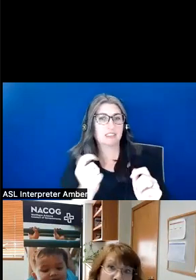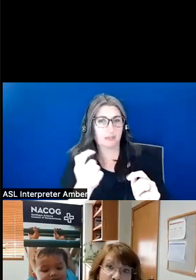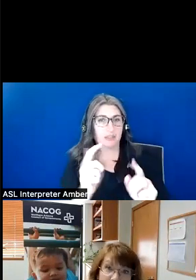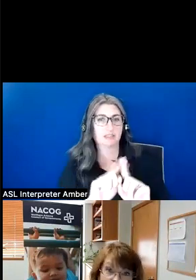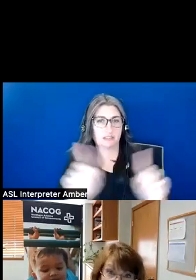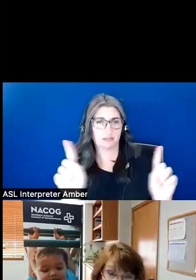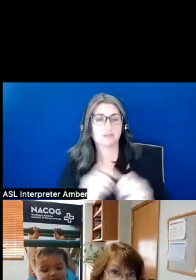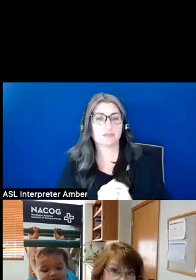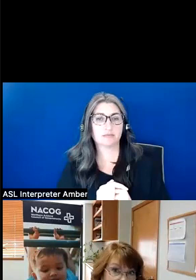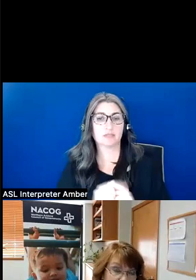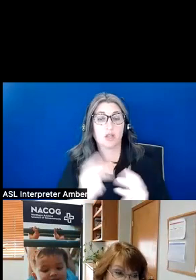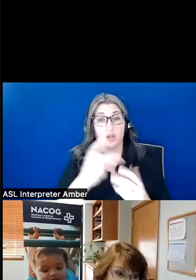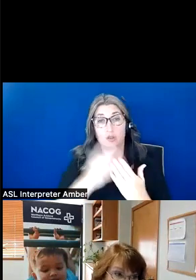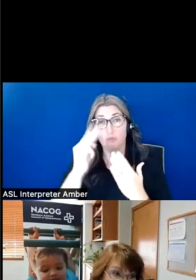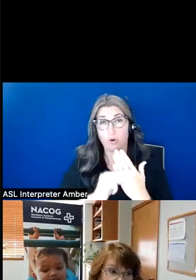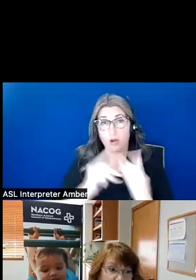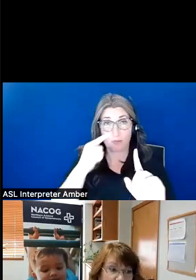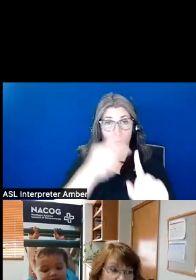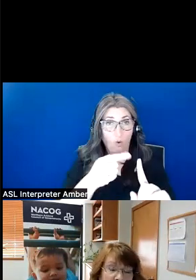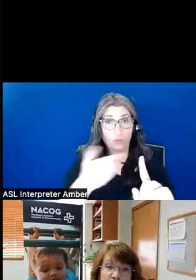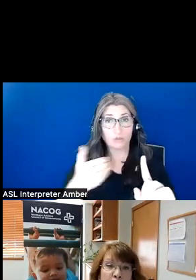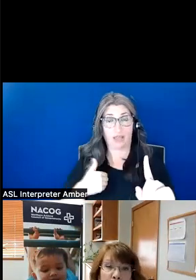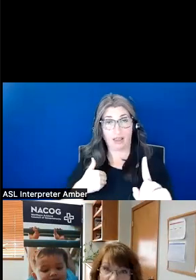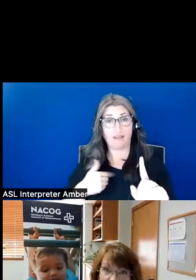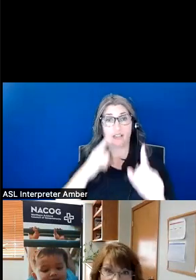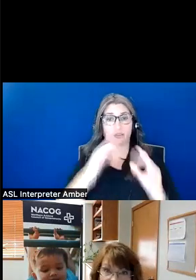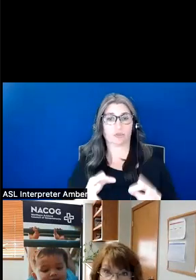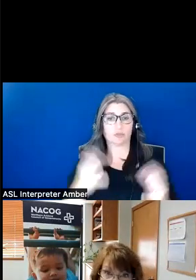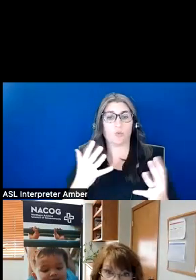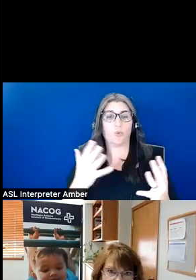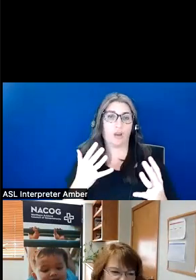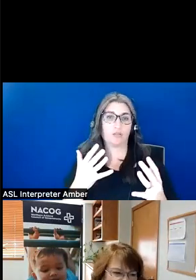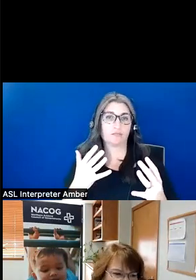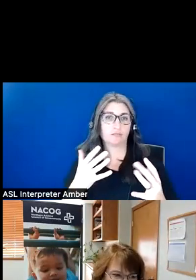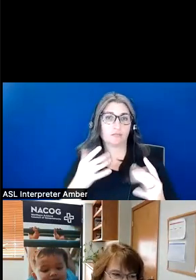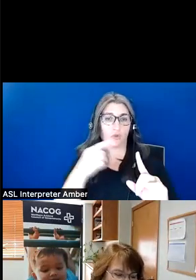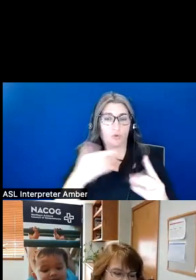The program goals that we have determined what tools we needed to use in child tracking,